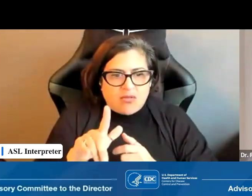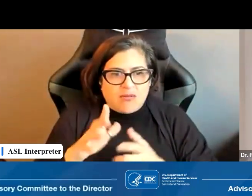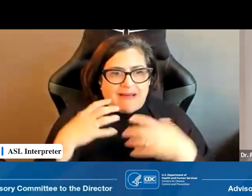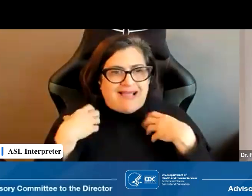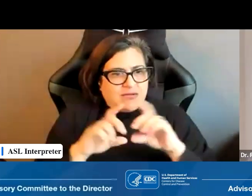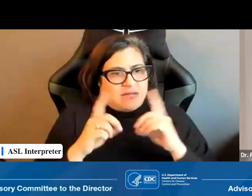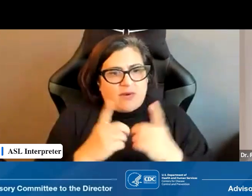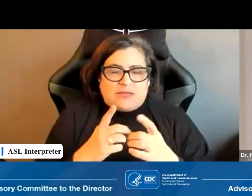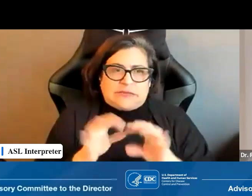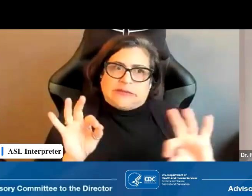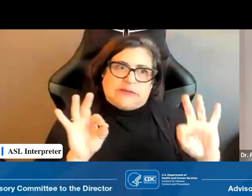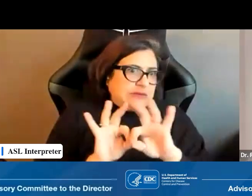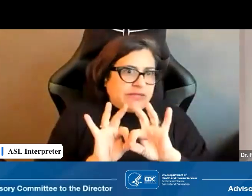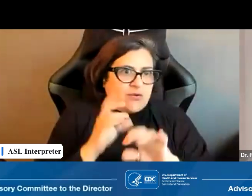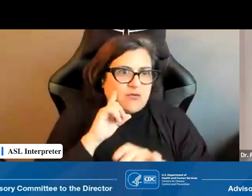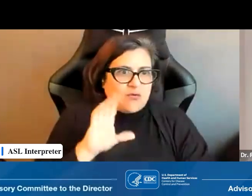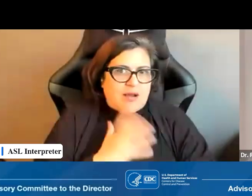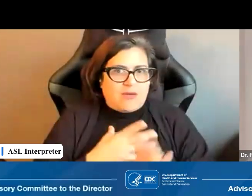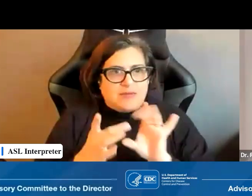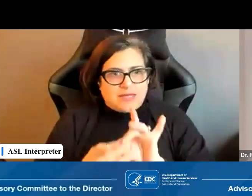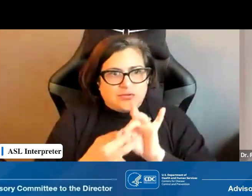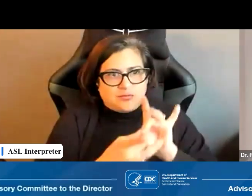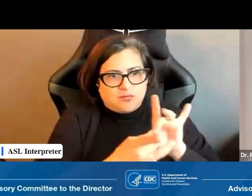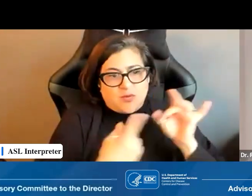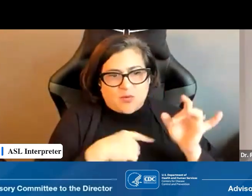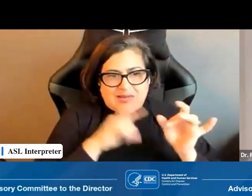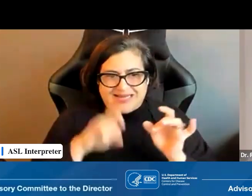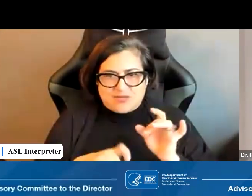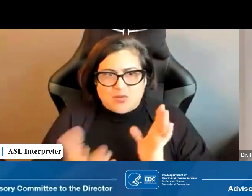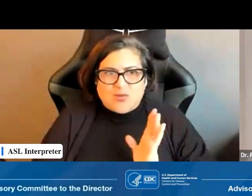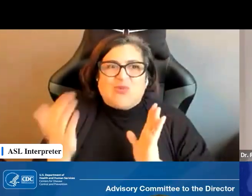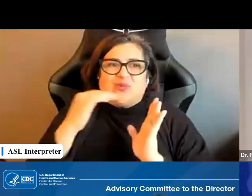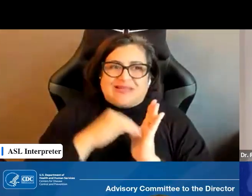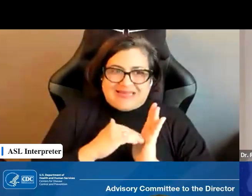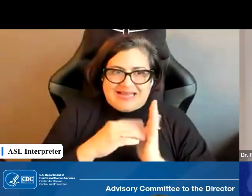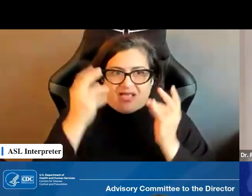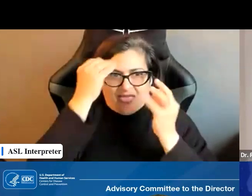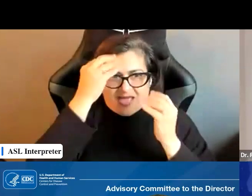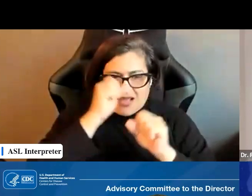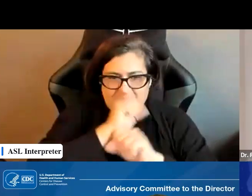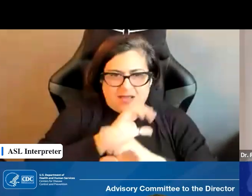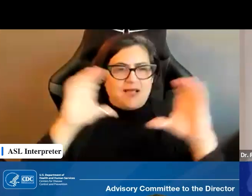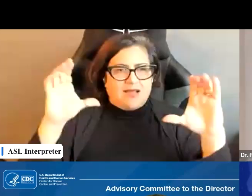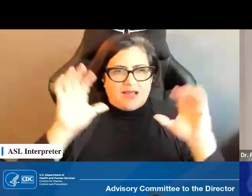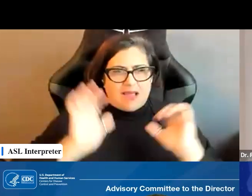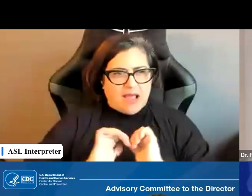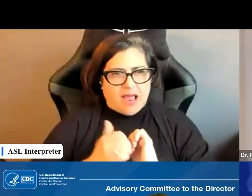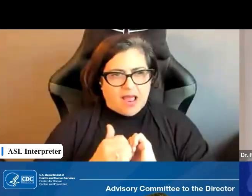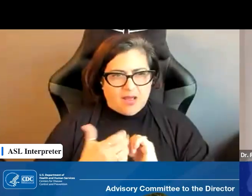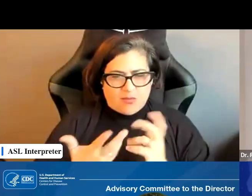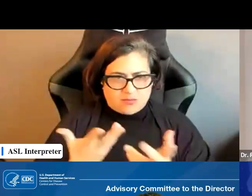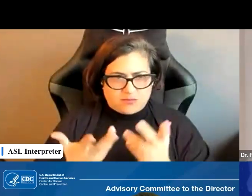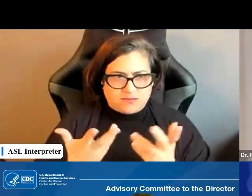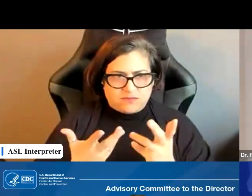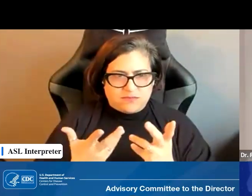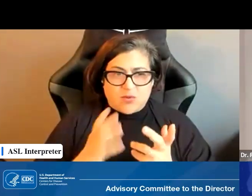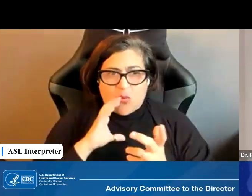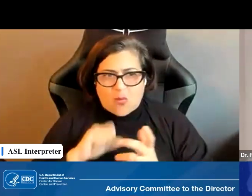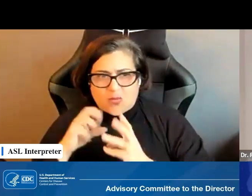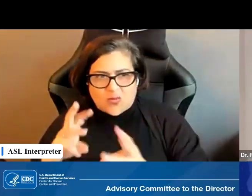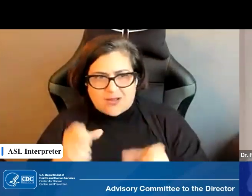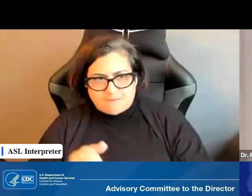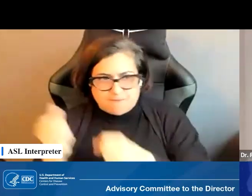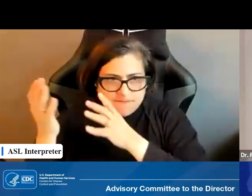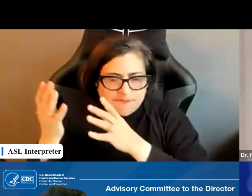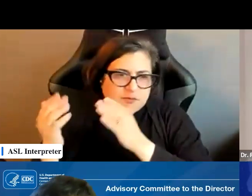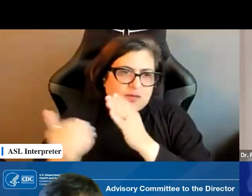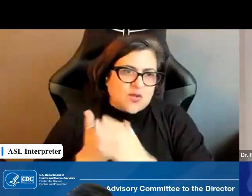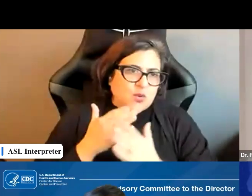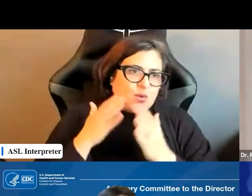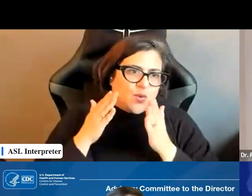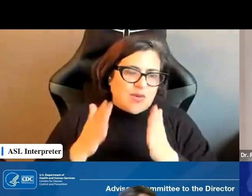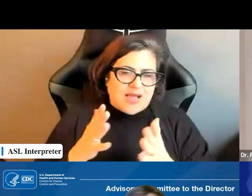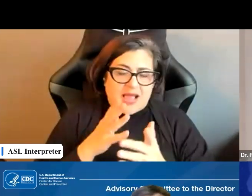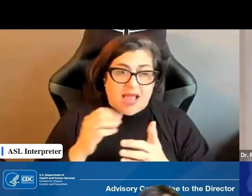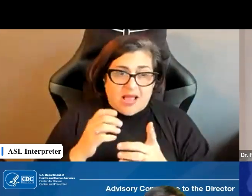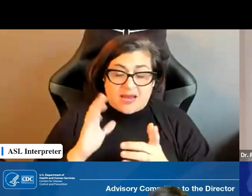to rethink how we do that and readjust the information sharing, because I will say,